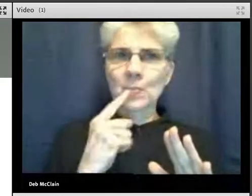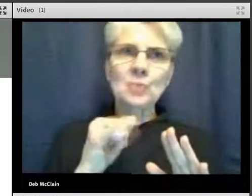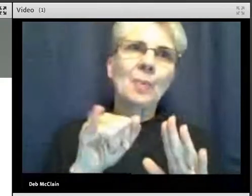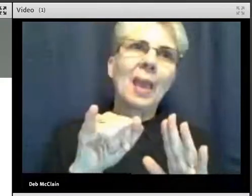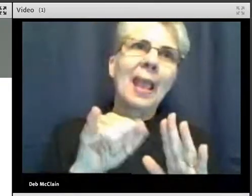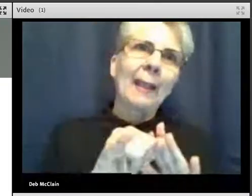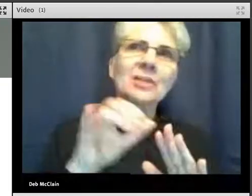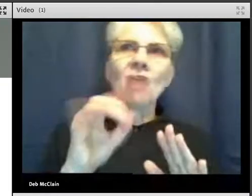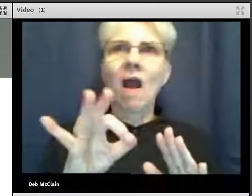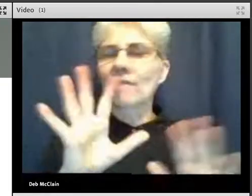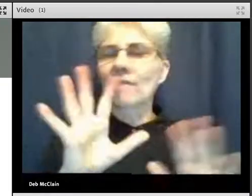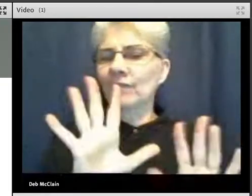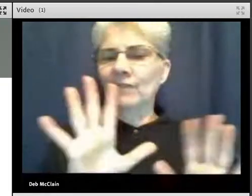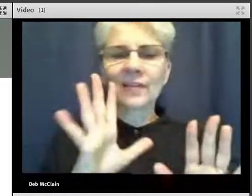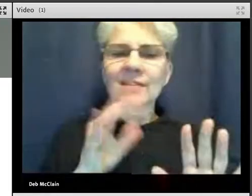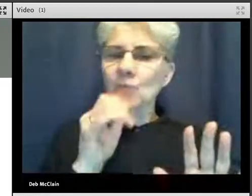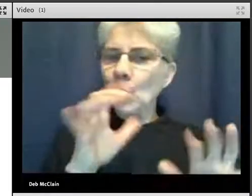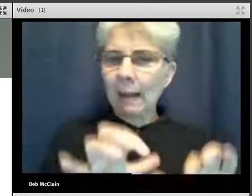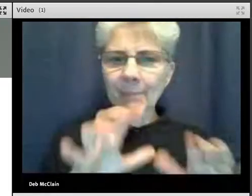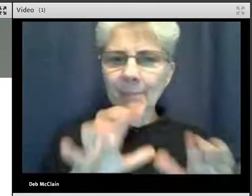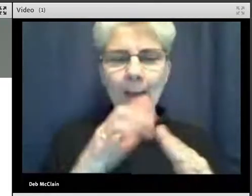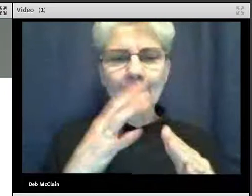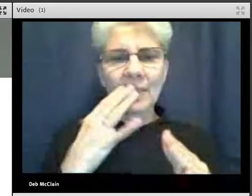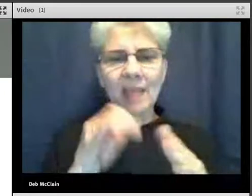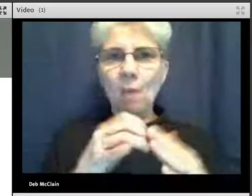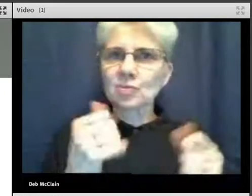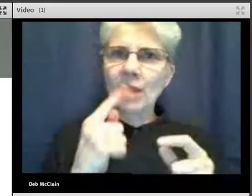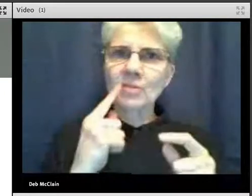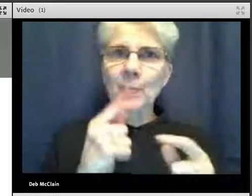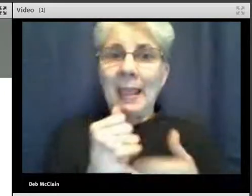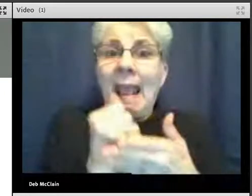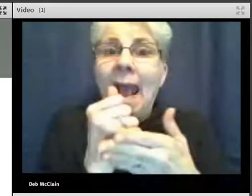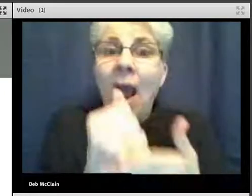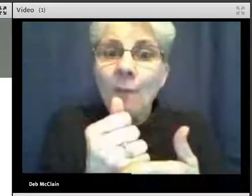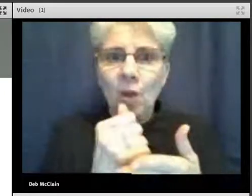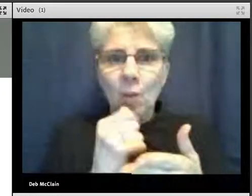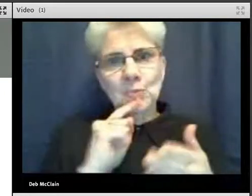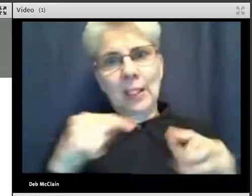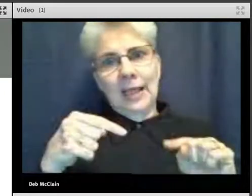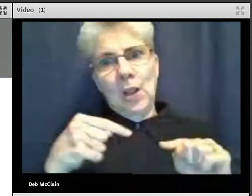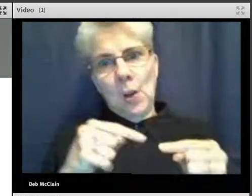"Oh, yeah, you're not supposed to say that." But to me, that was trying to be extra helpful.